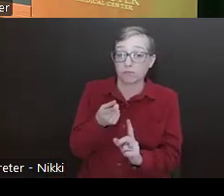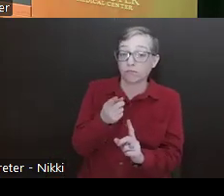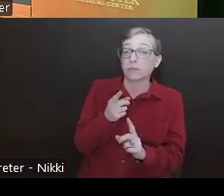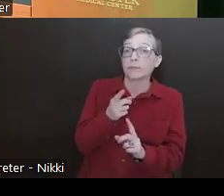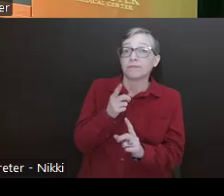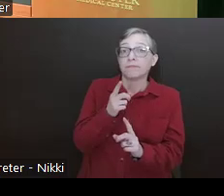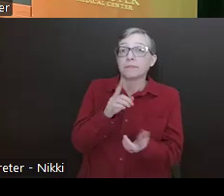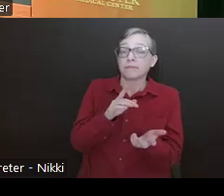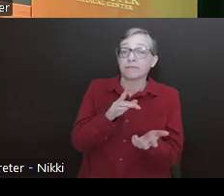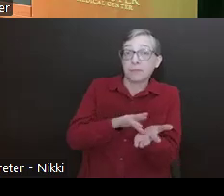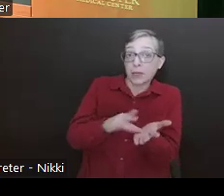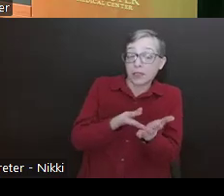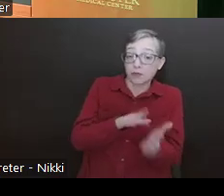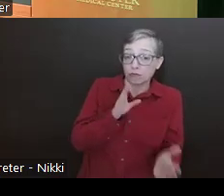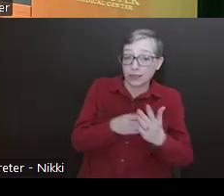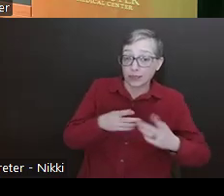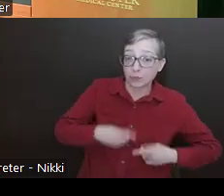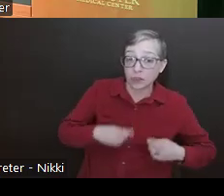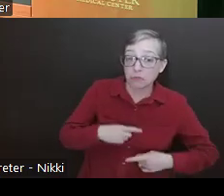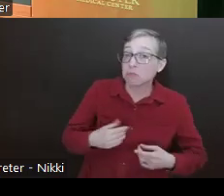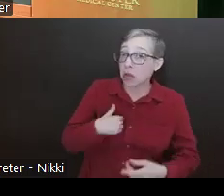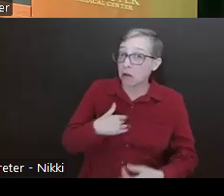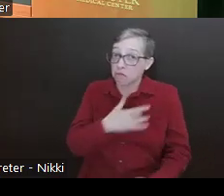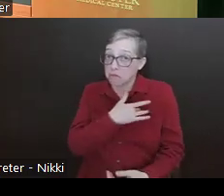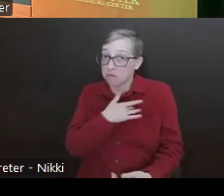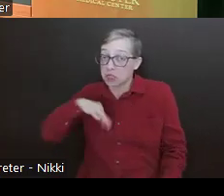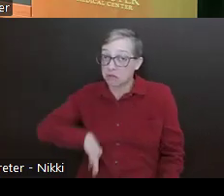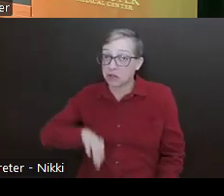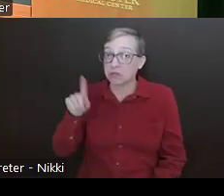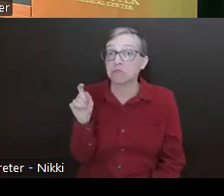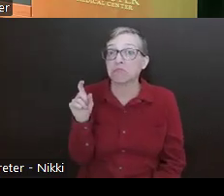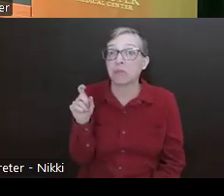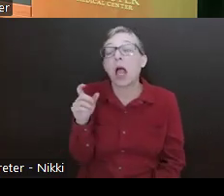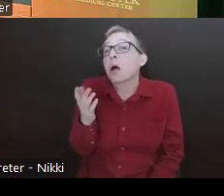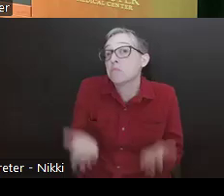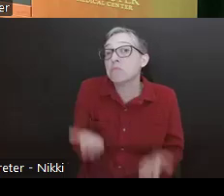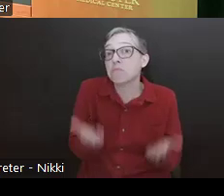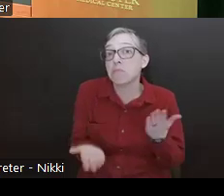it or not there is some evidence suggesting that they very well may um if we think back to that